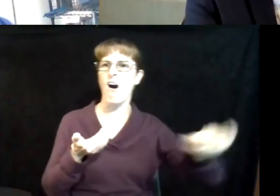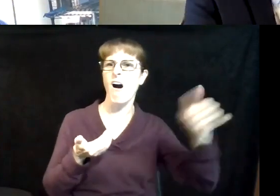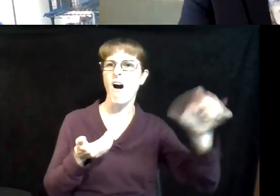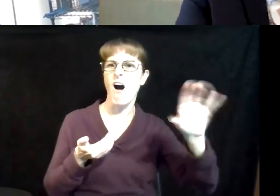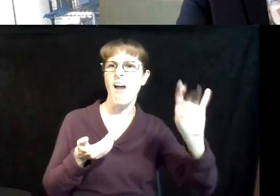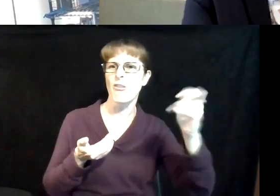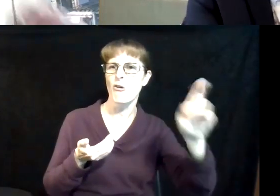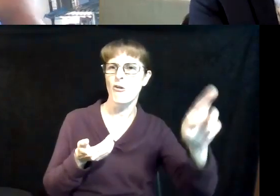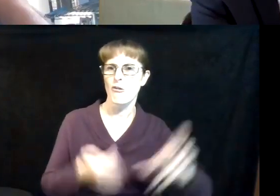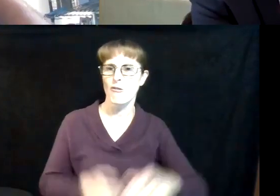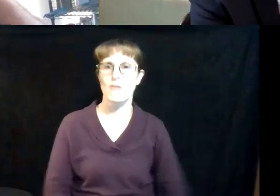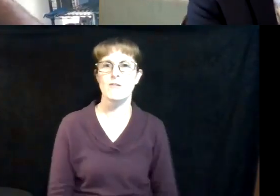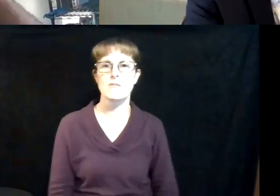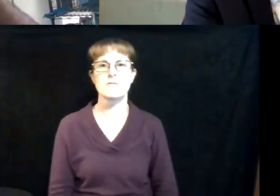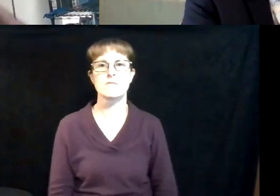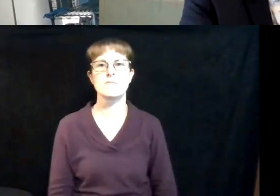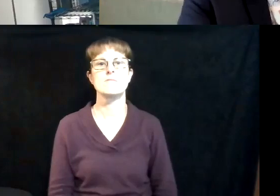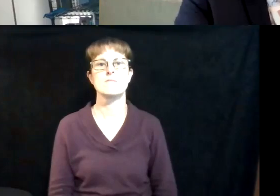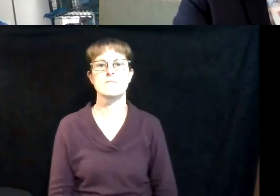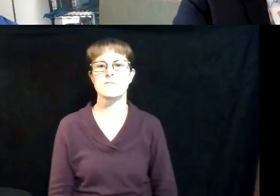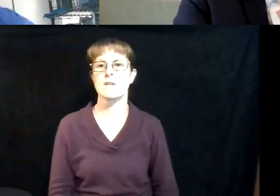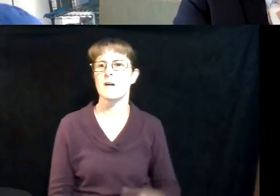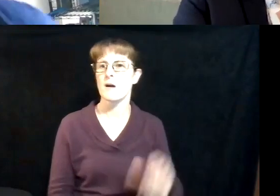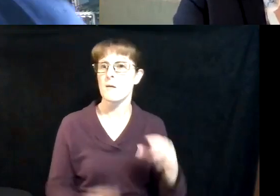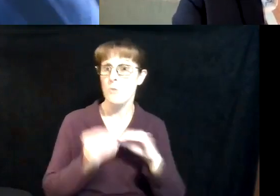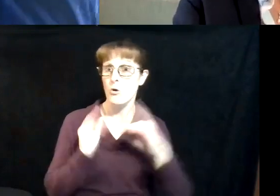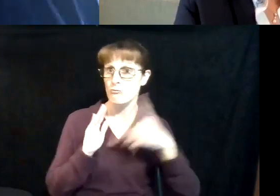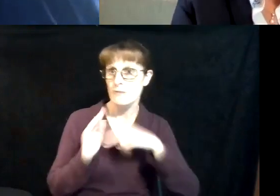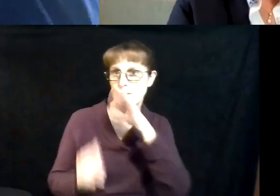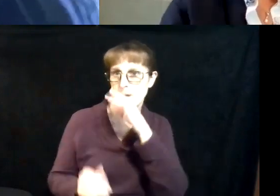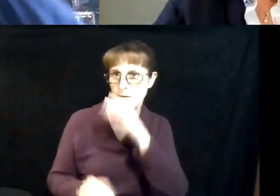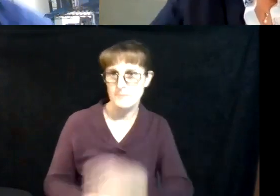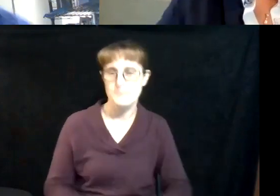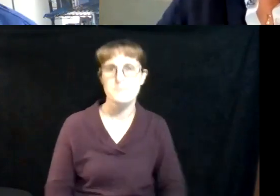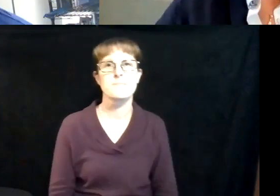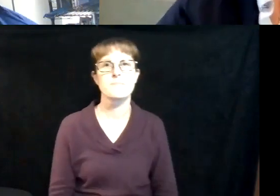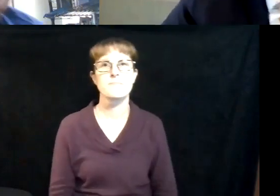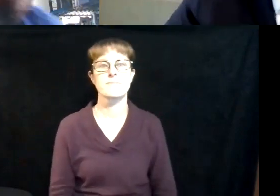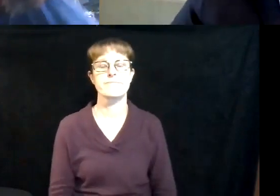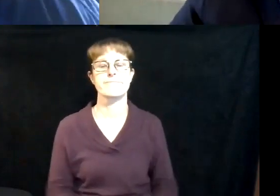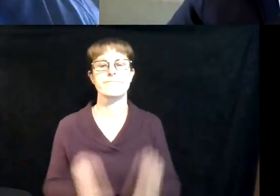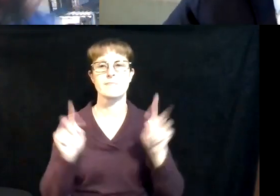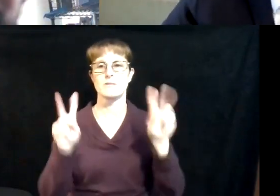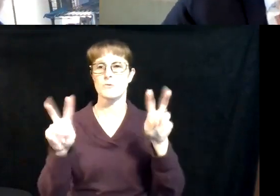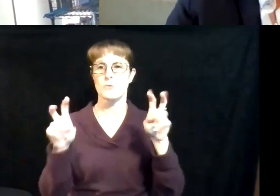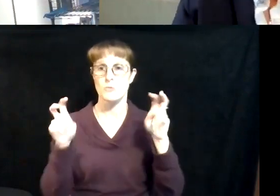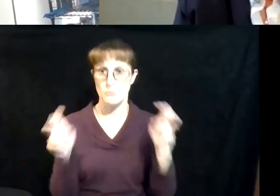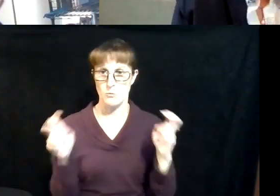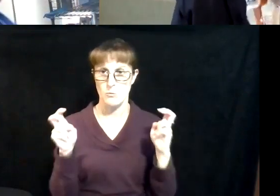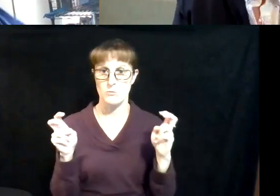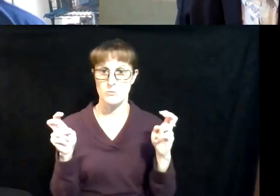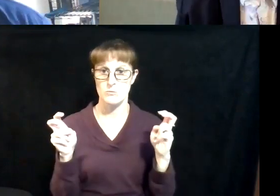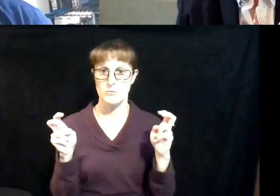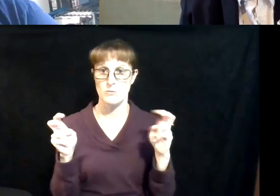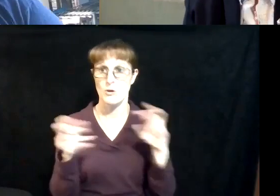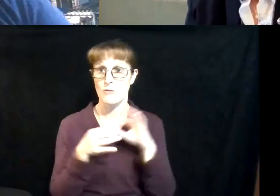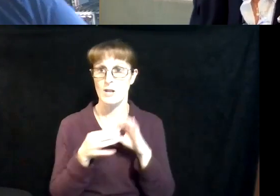This is an excerpt about shock therapy.